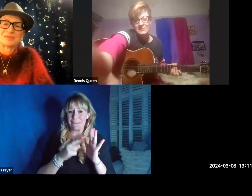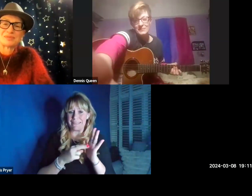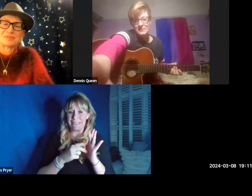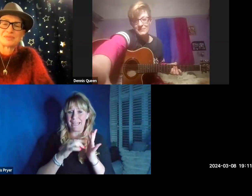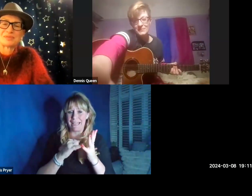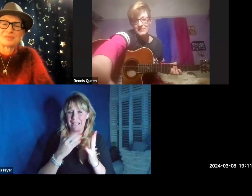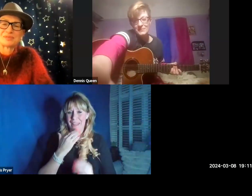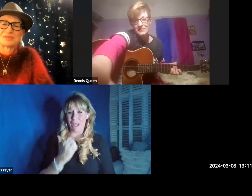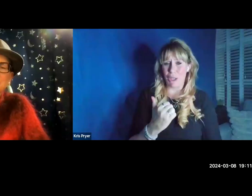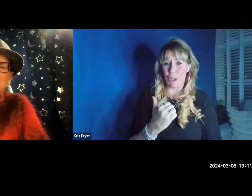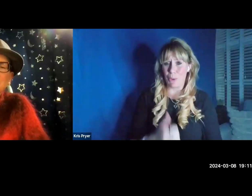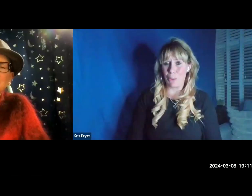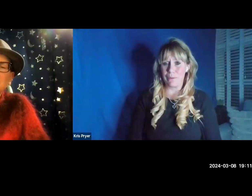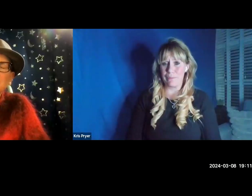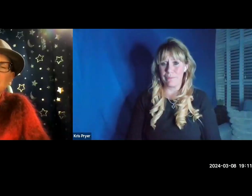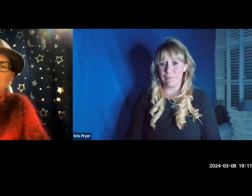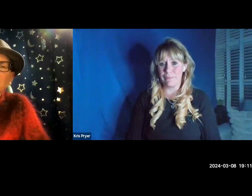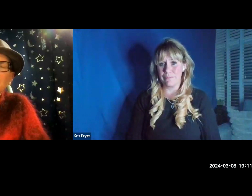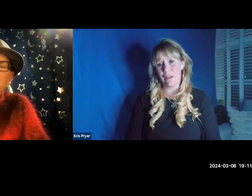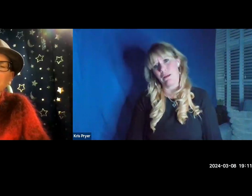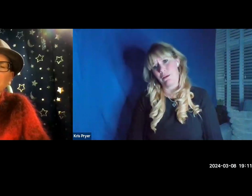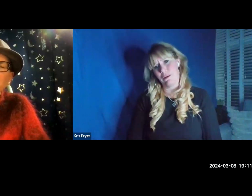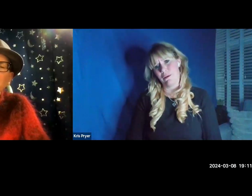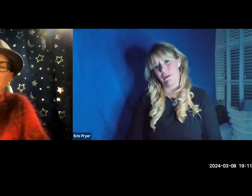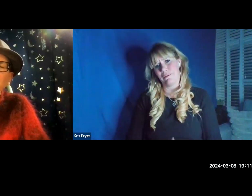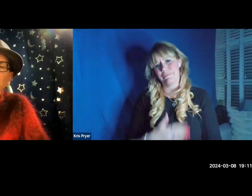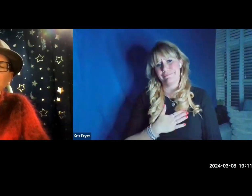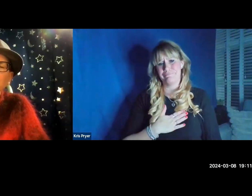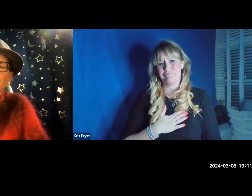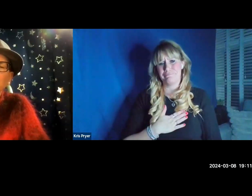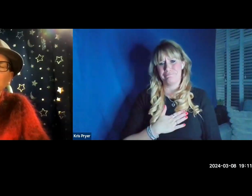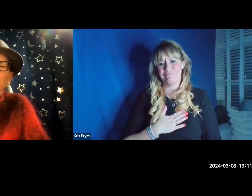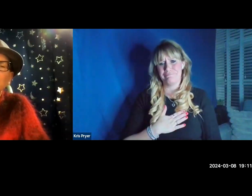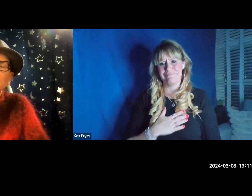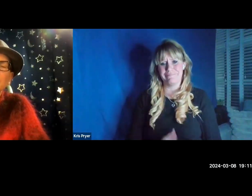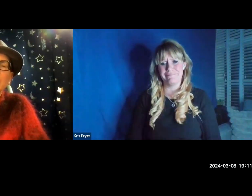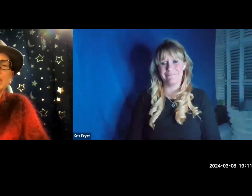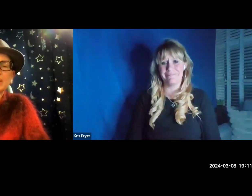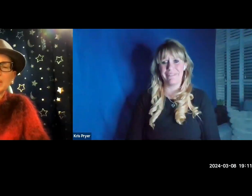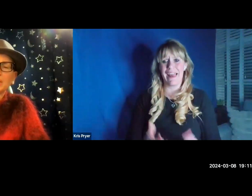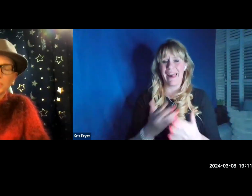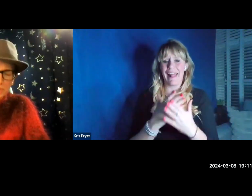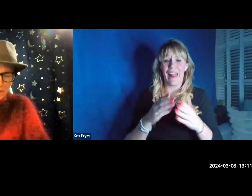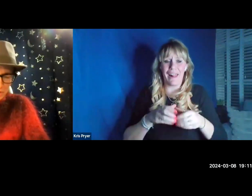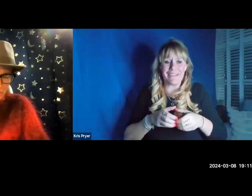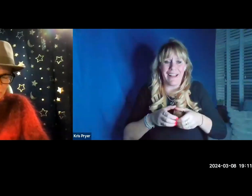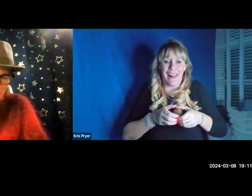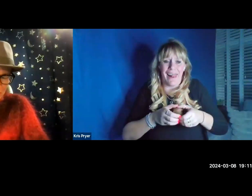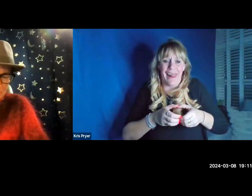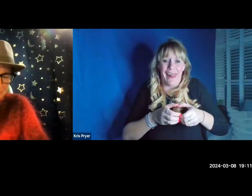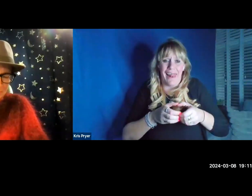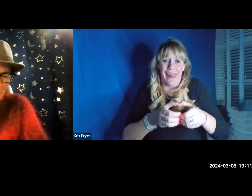There's a lot of love coming up through the chat and the reactions.